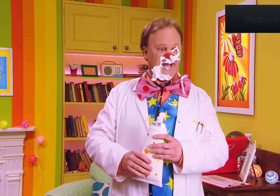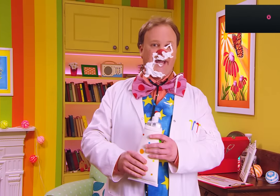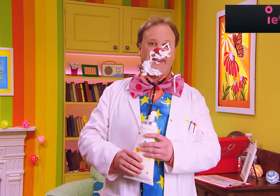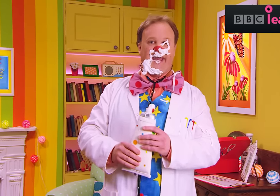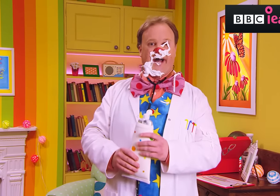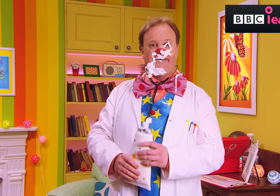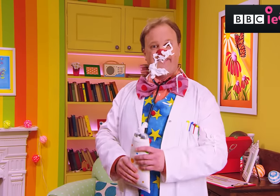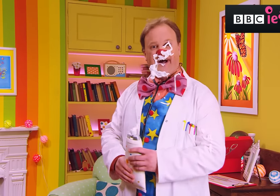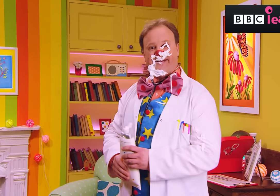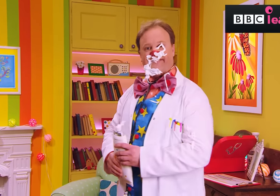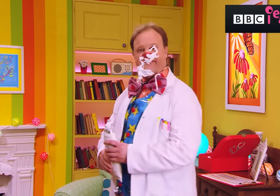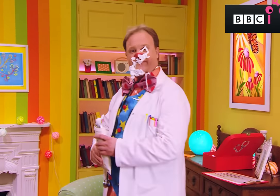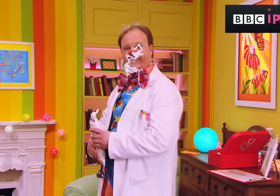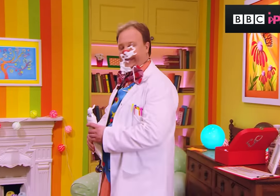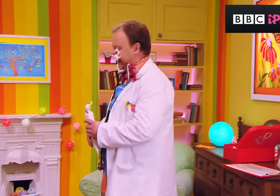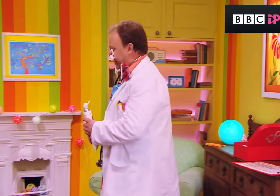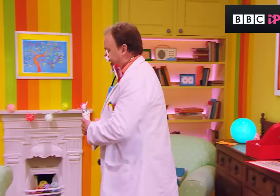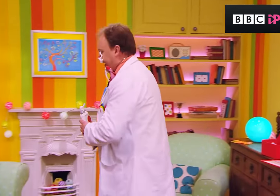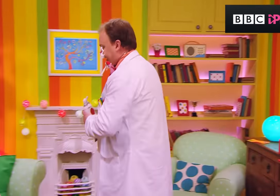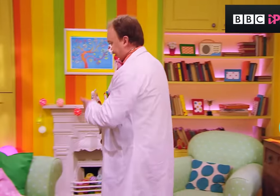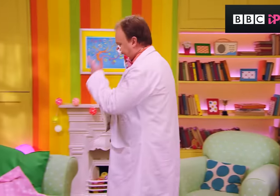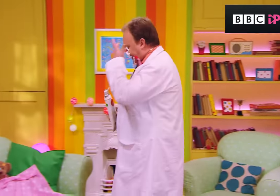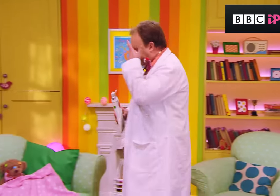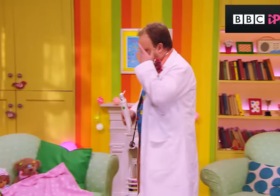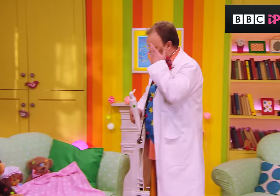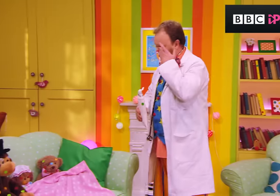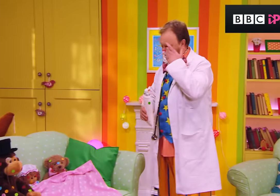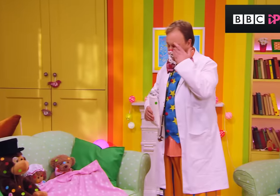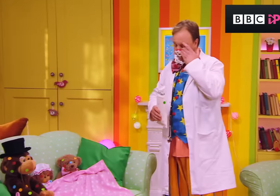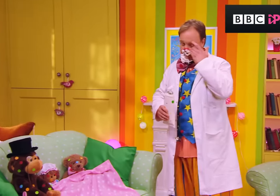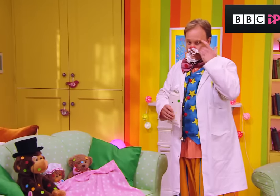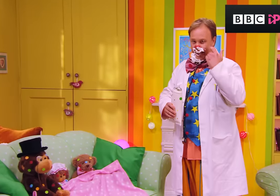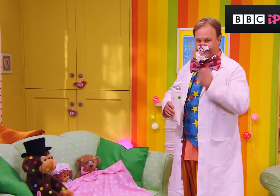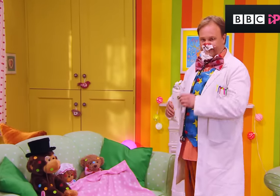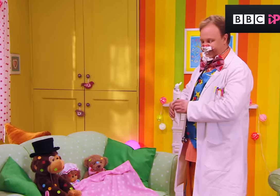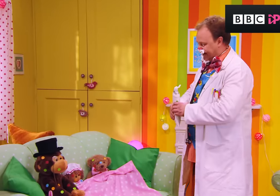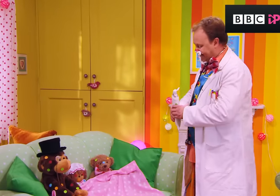yeah there you go right are you okay doctor oh yes yes i'm fine